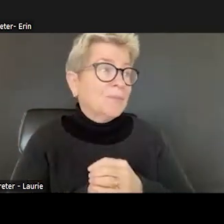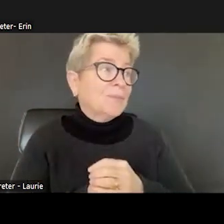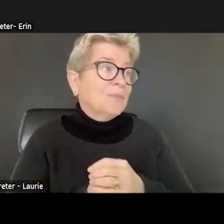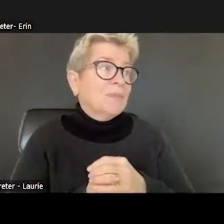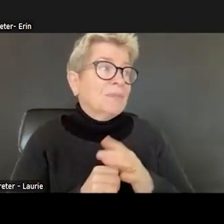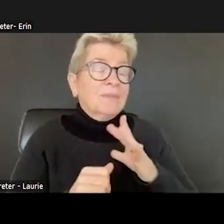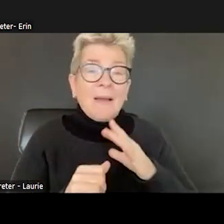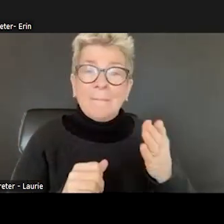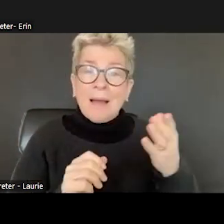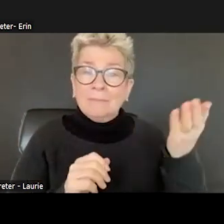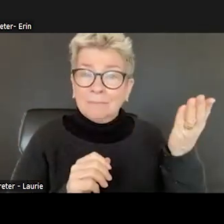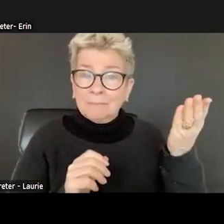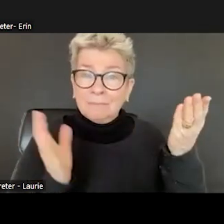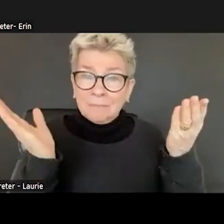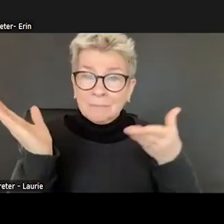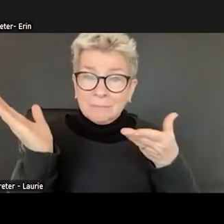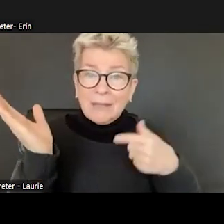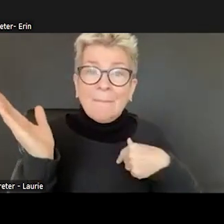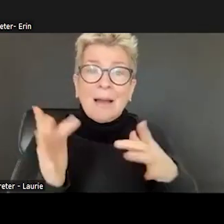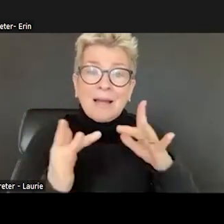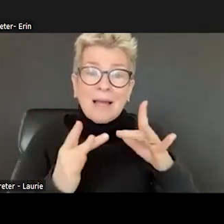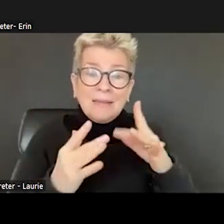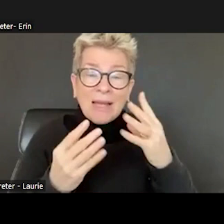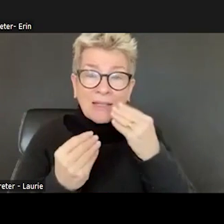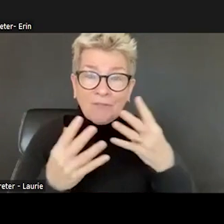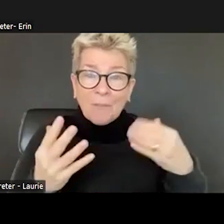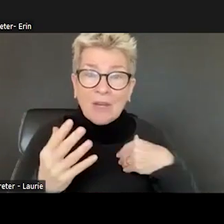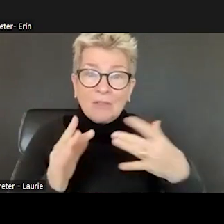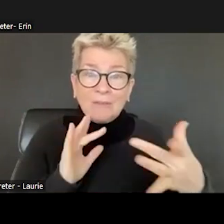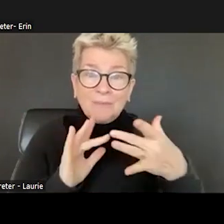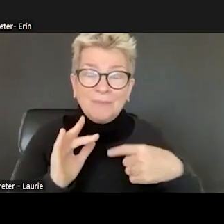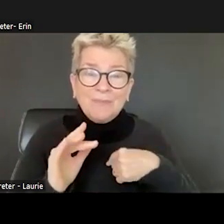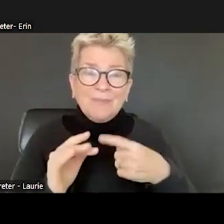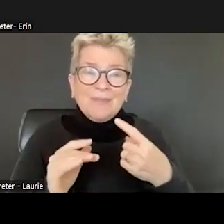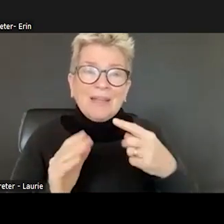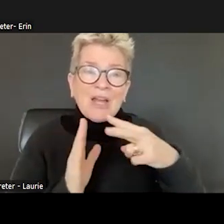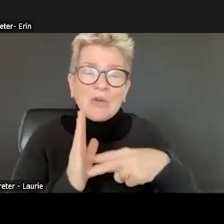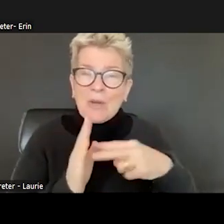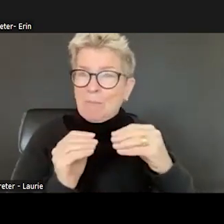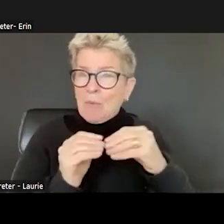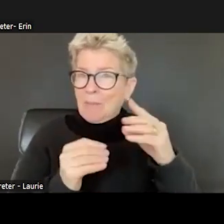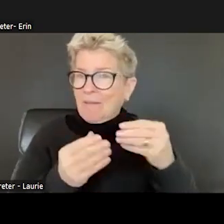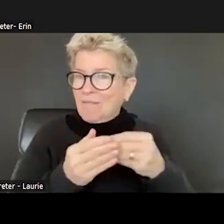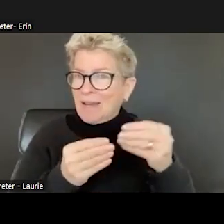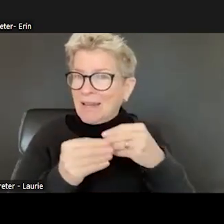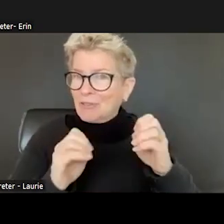want to reach out to me more directly. And yeah, read more about financial education.